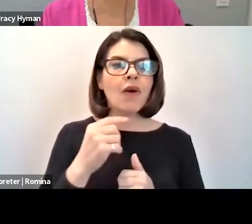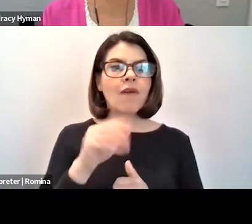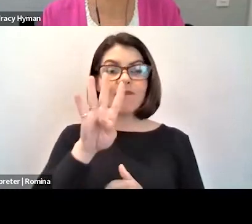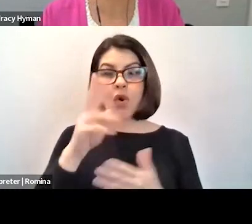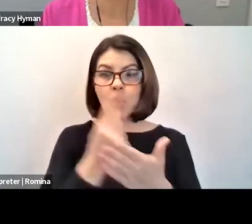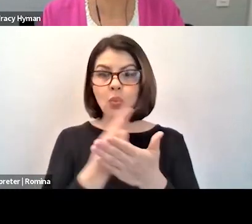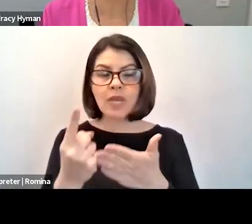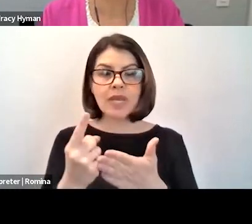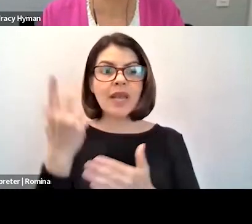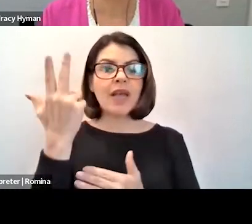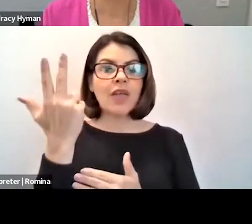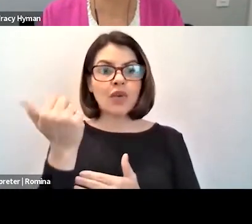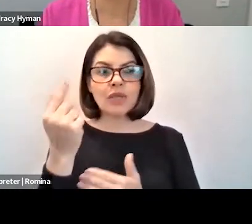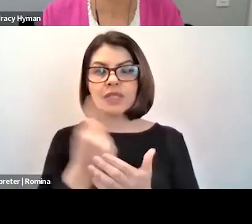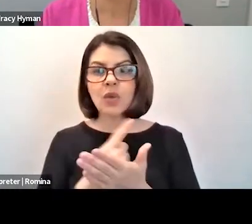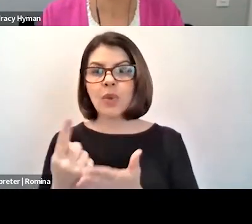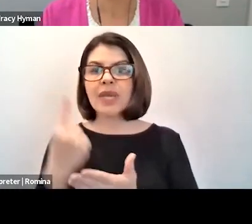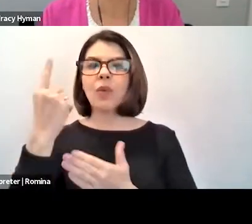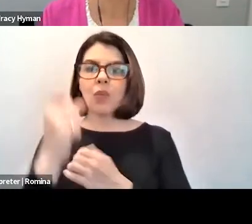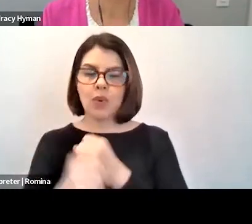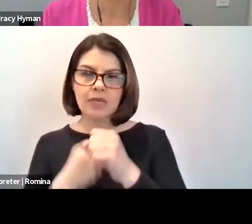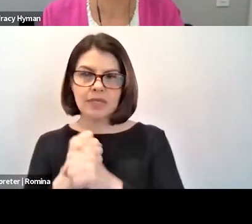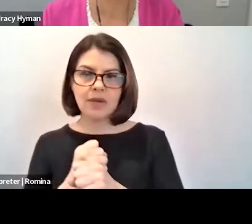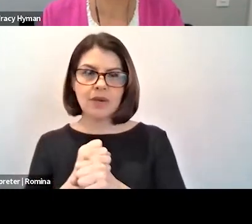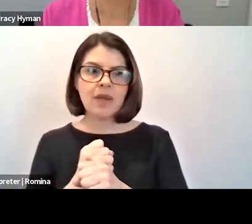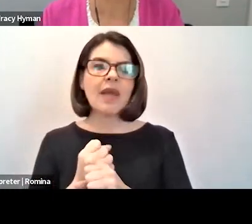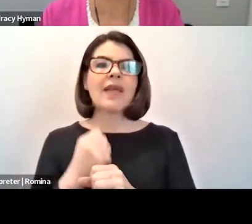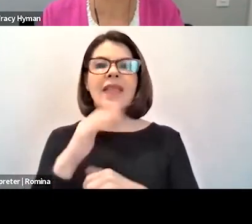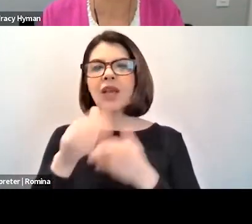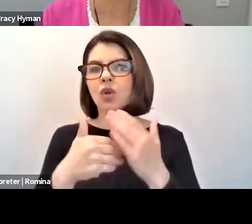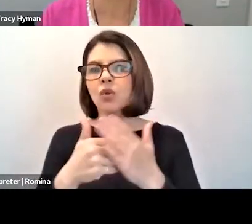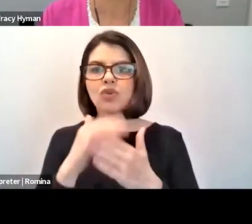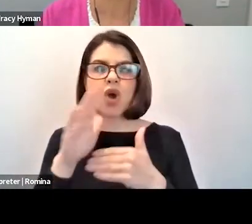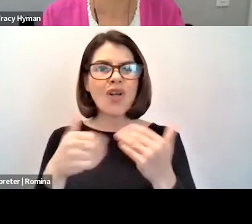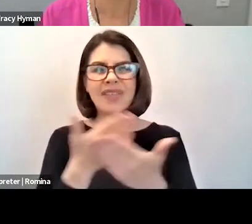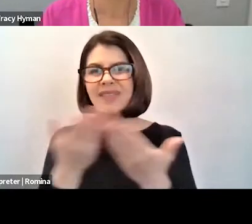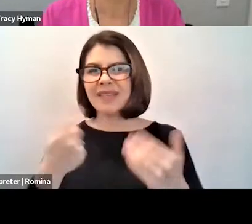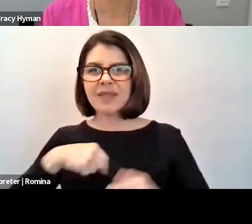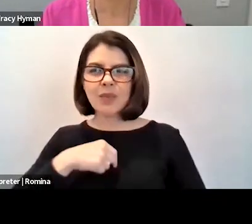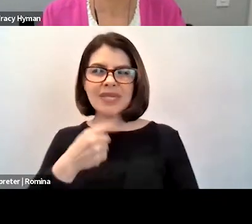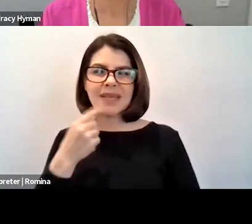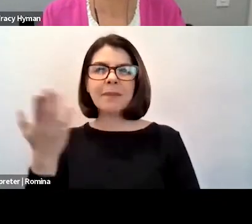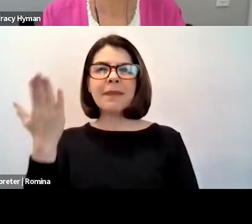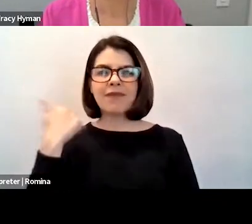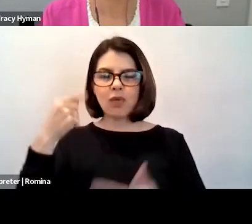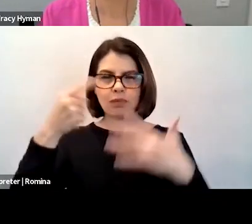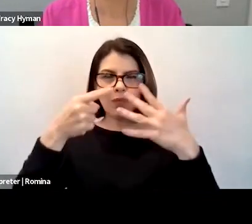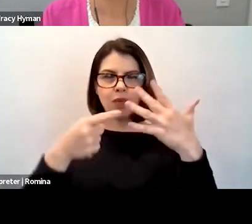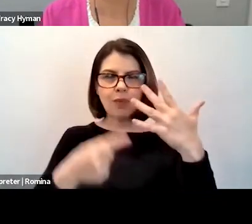And those include all of the linear station types of use that I said before, as well as streaming